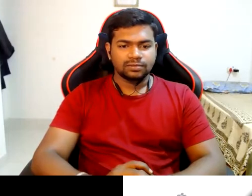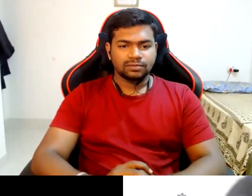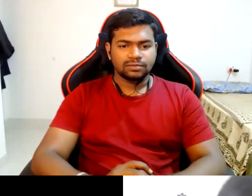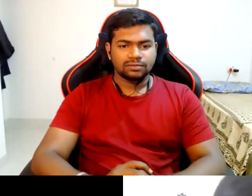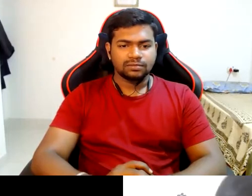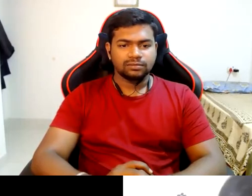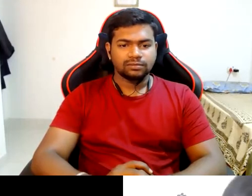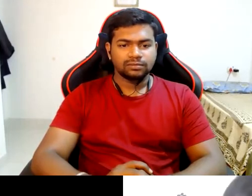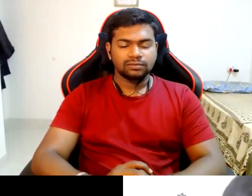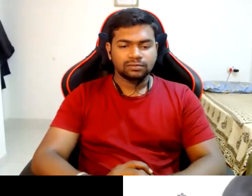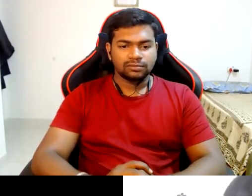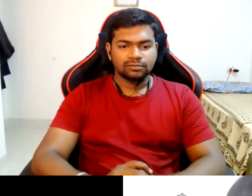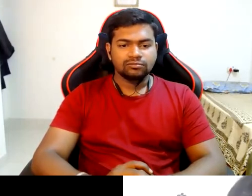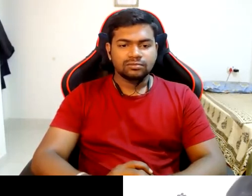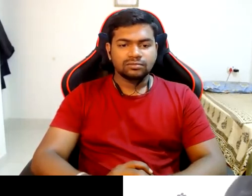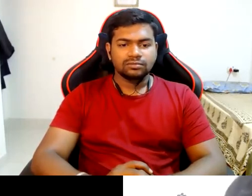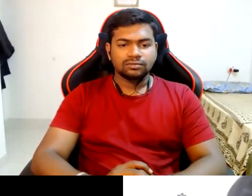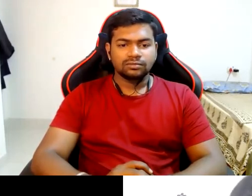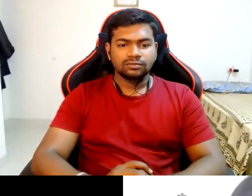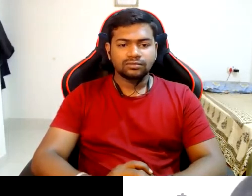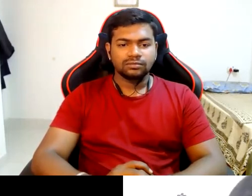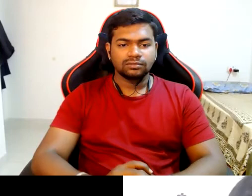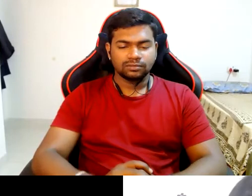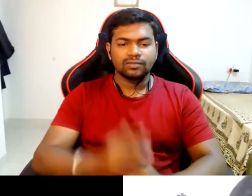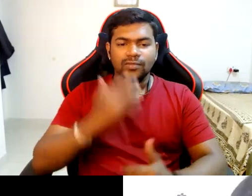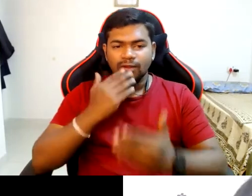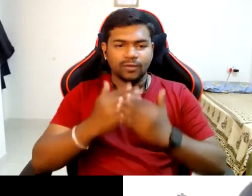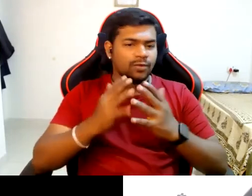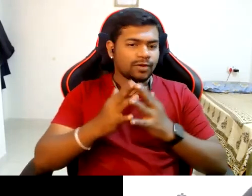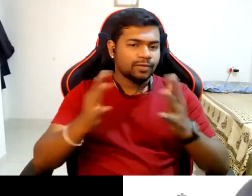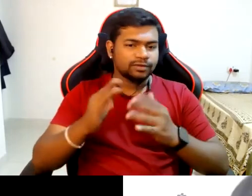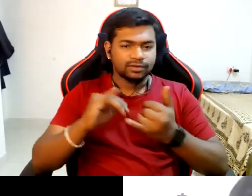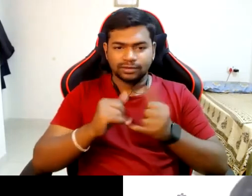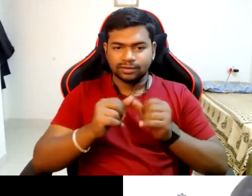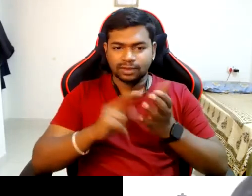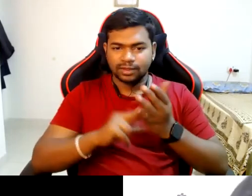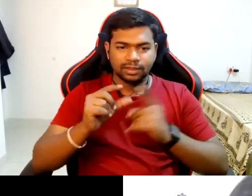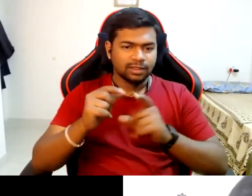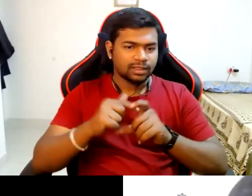Really nice hearing all this Sandeep thank you so much. I mean your experience.